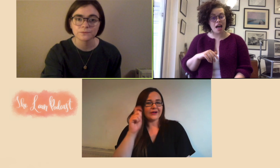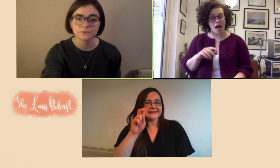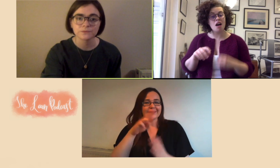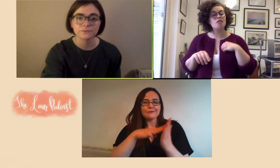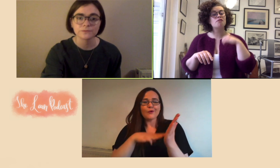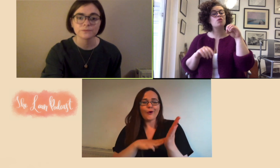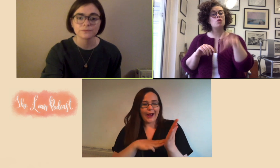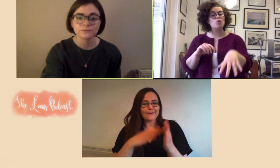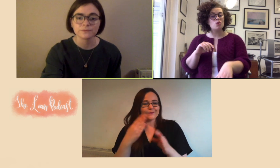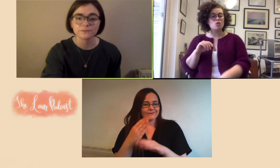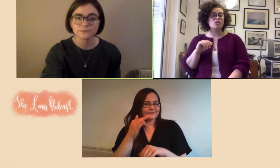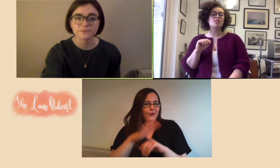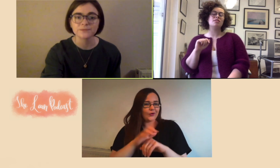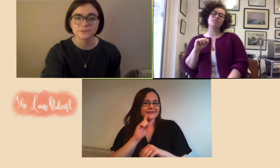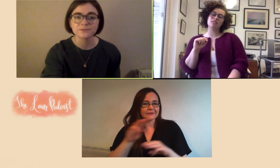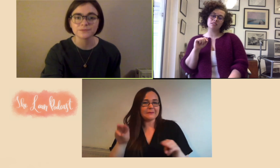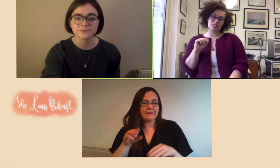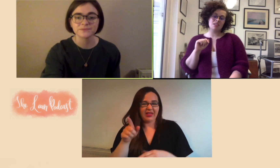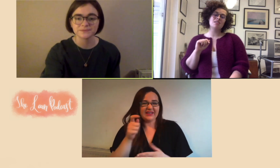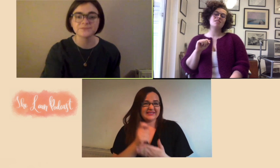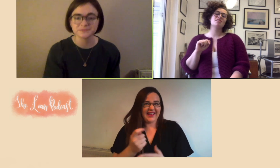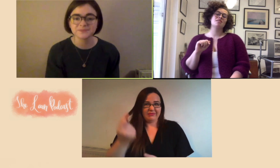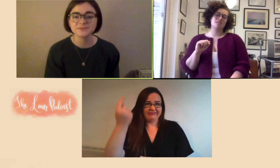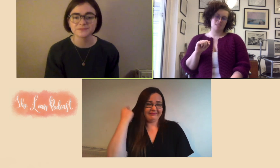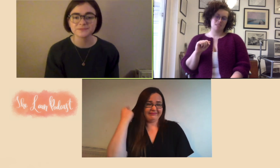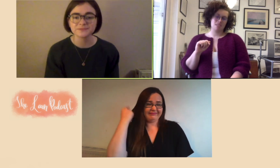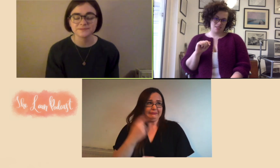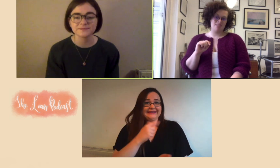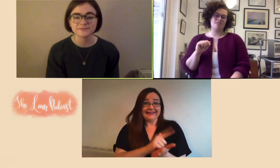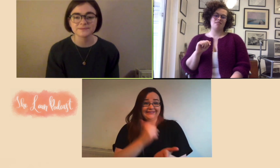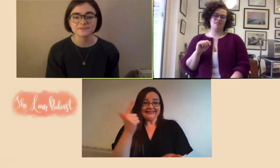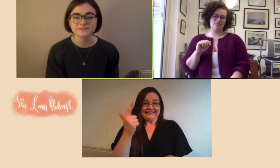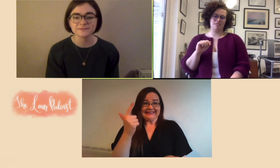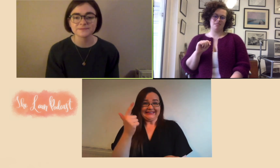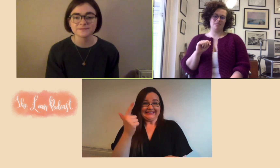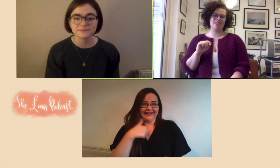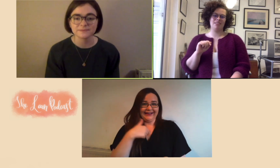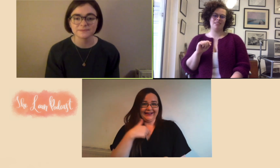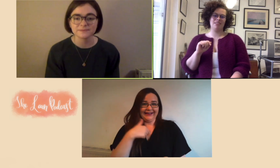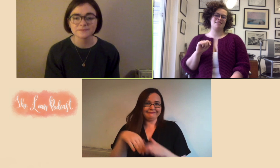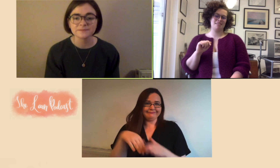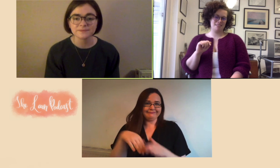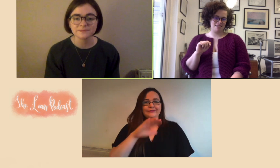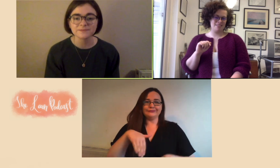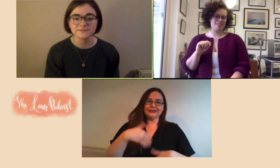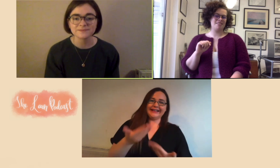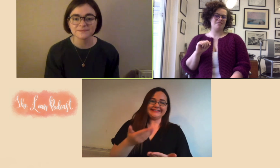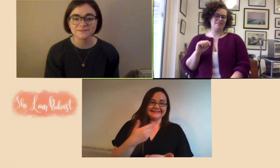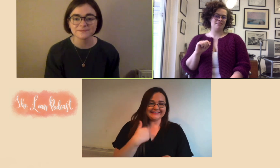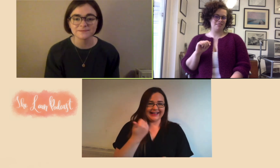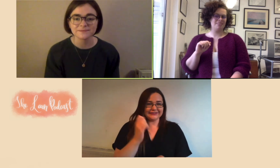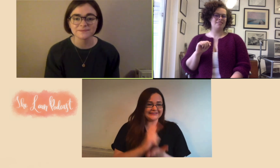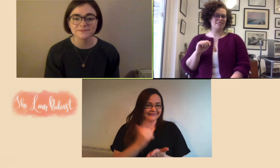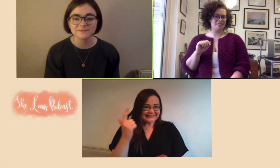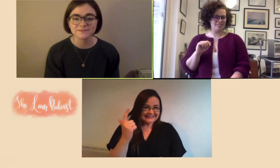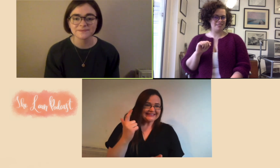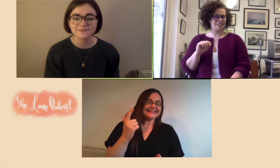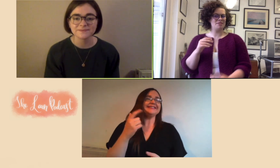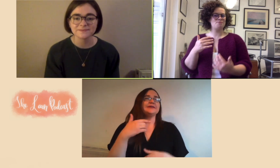I would have been doing a program called hands-on at RTE, so at that time I was only about 17 years old and I was a deaf presenter.